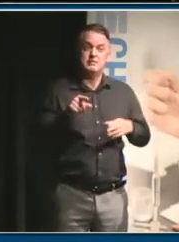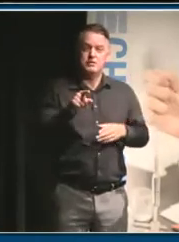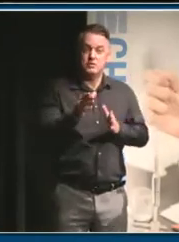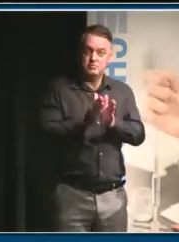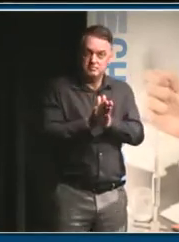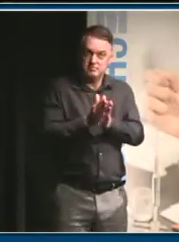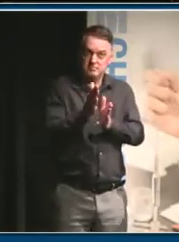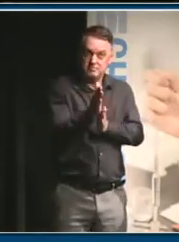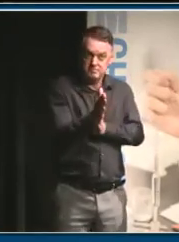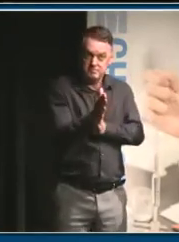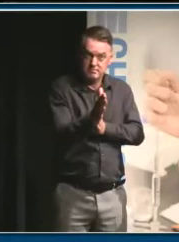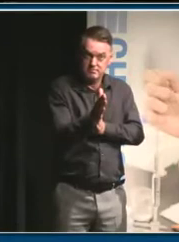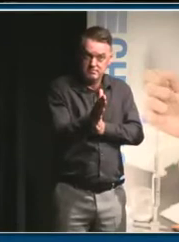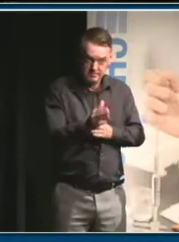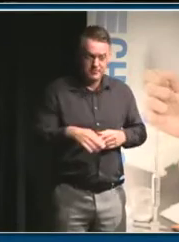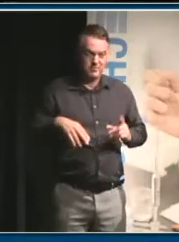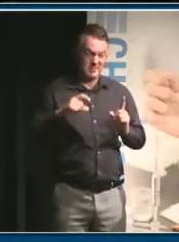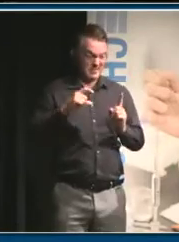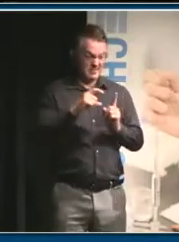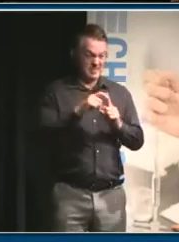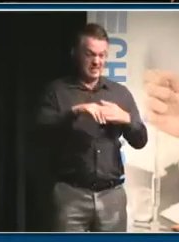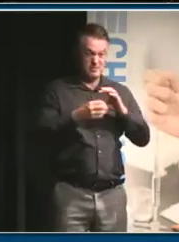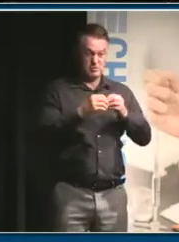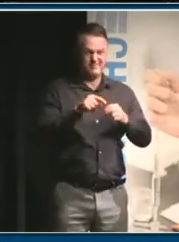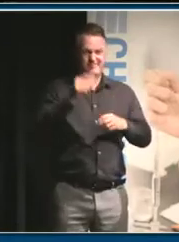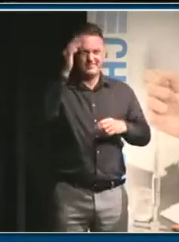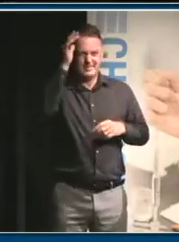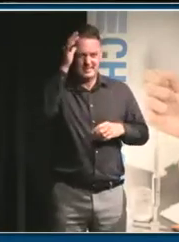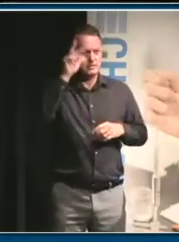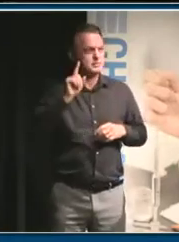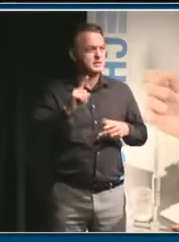Now not using the letter D in a molecule is kind of silly but what about using the principles of